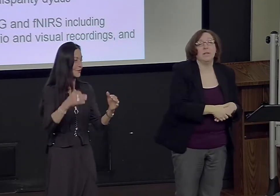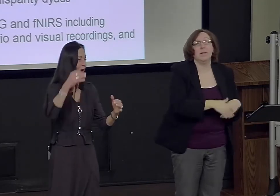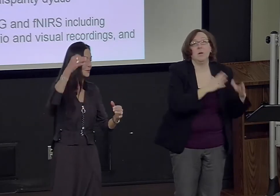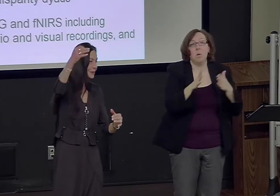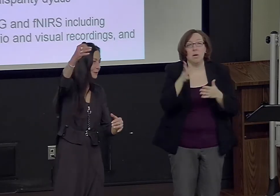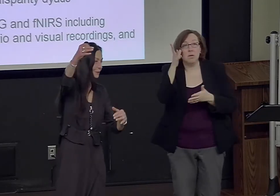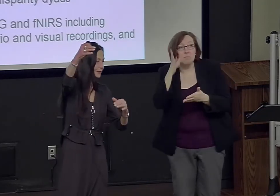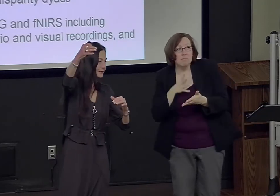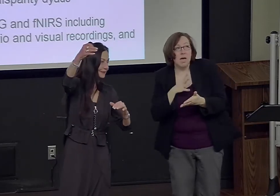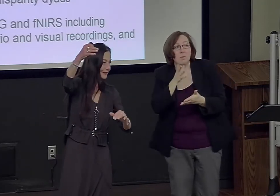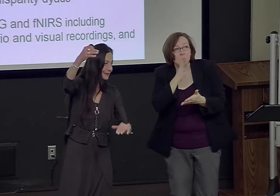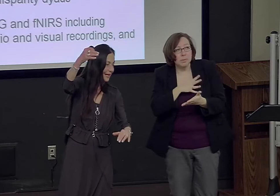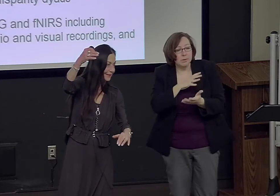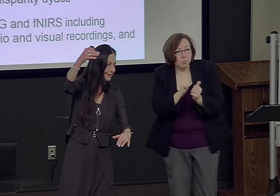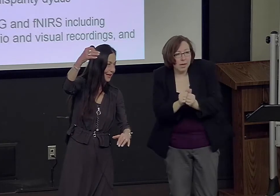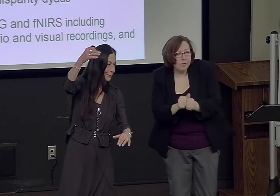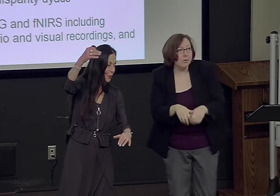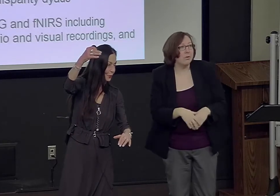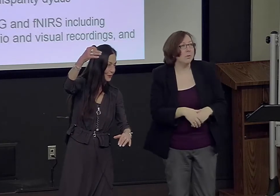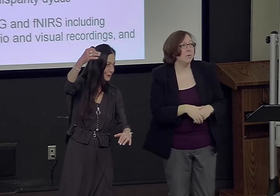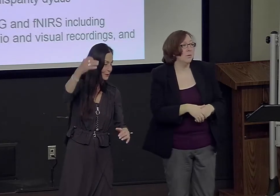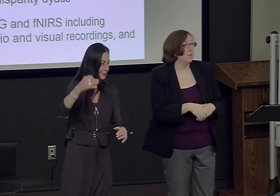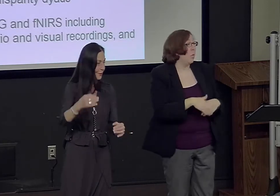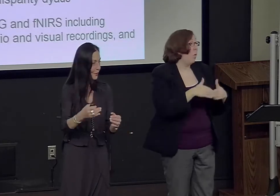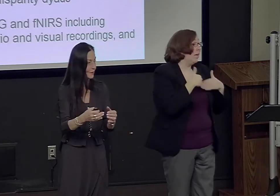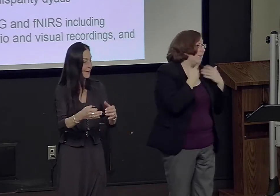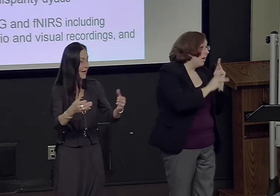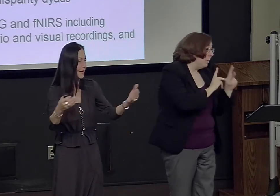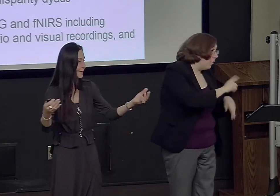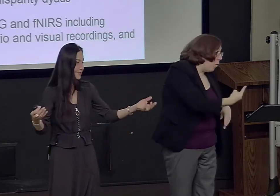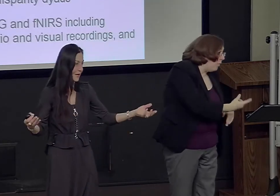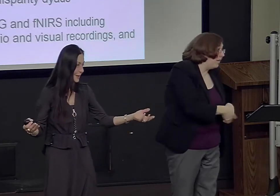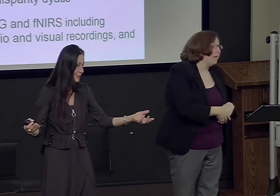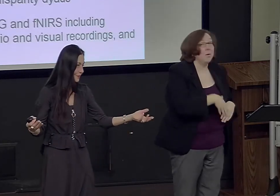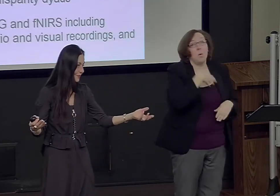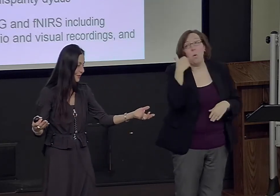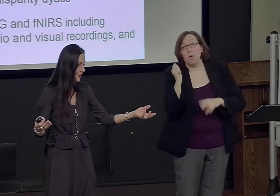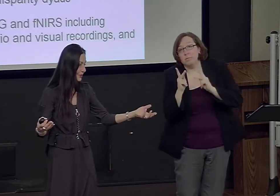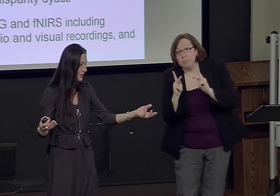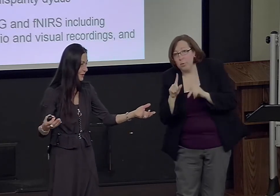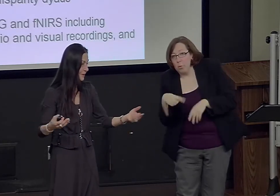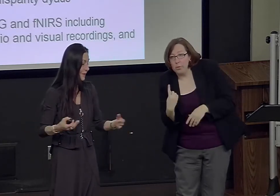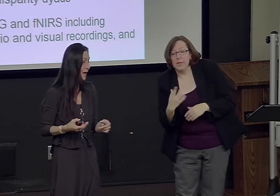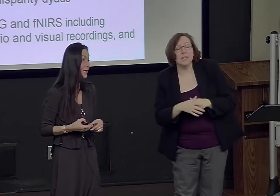or young people and old people or other types of variations,